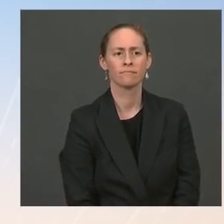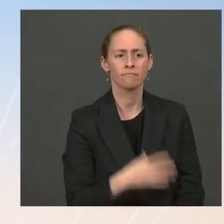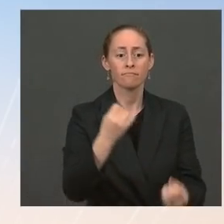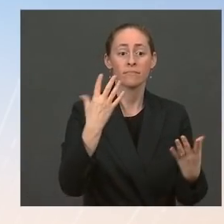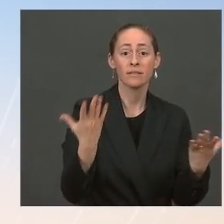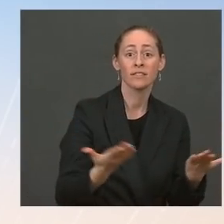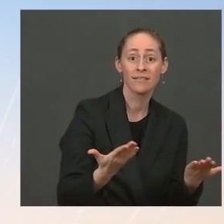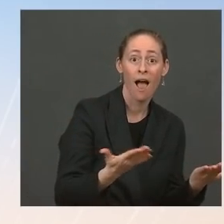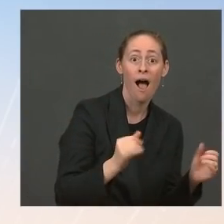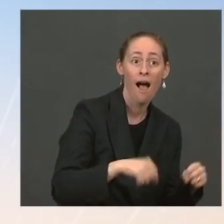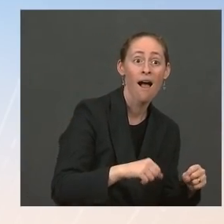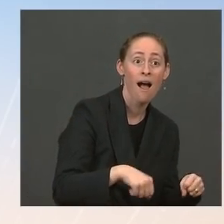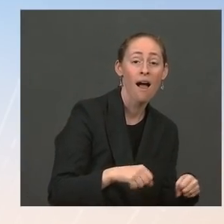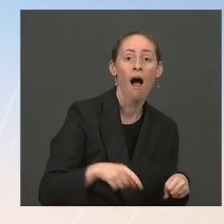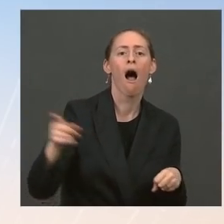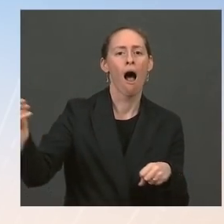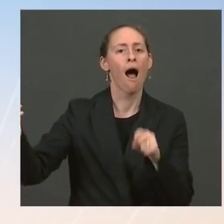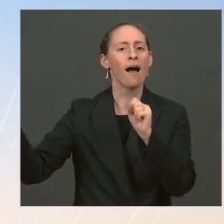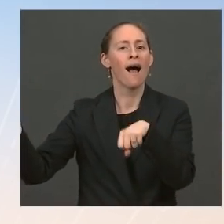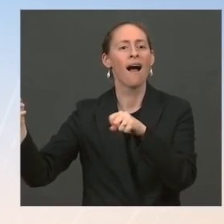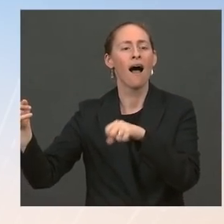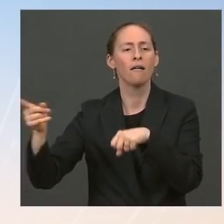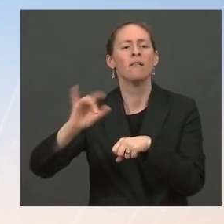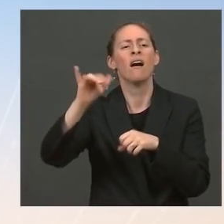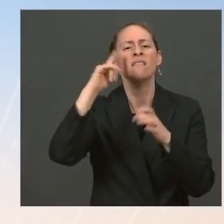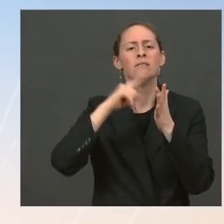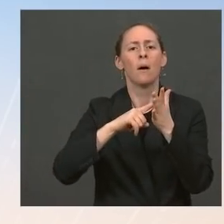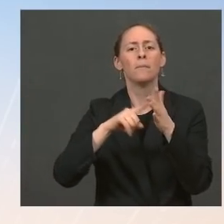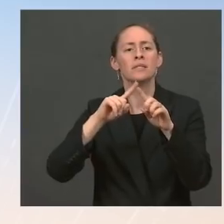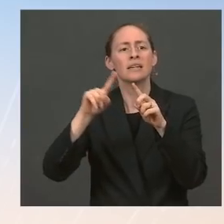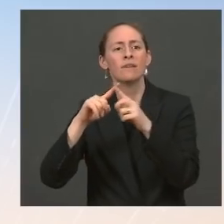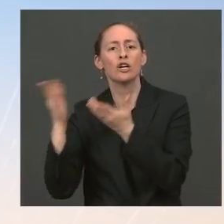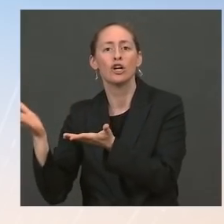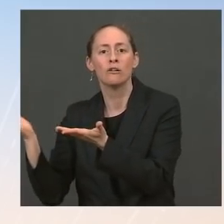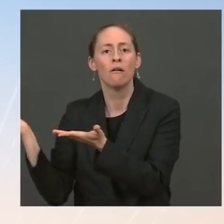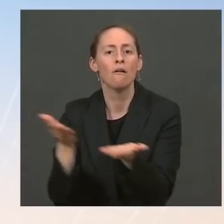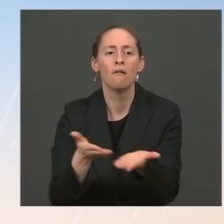for goods to move effectively around -- connecting infrastructure, making sure it's efficient --